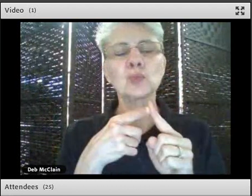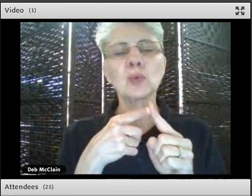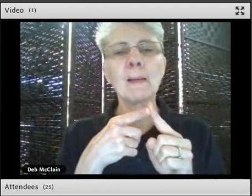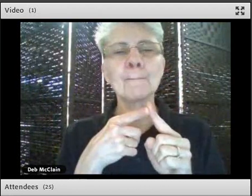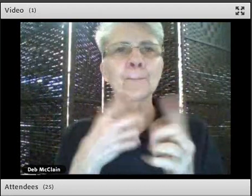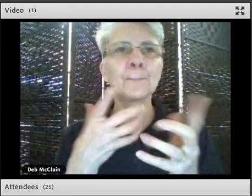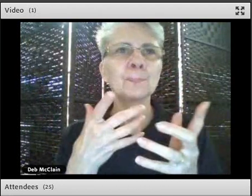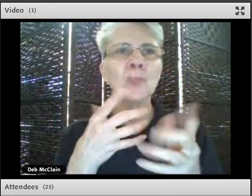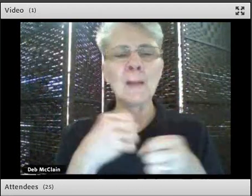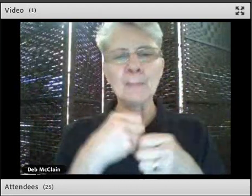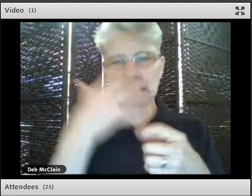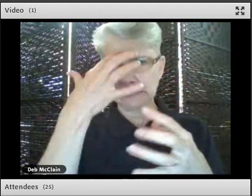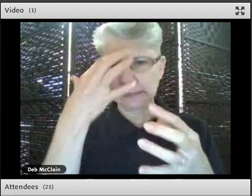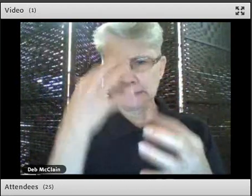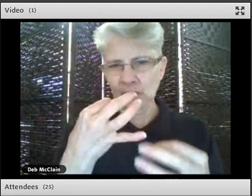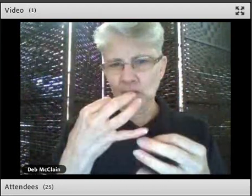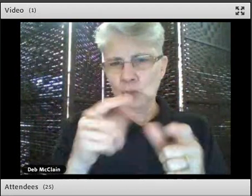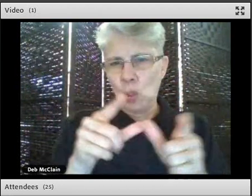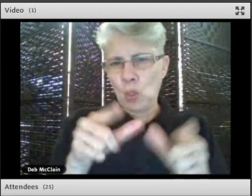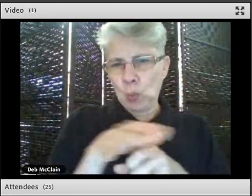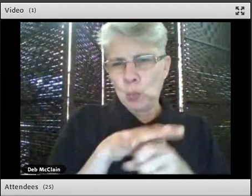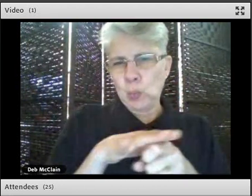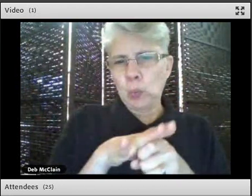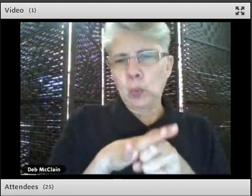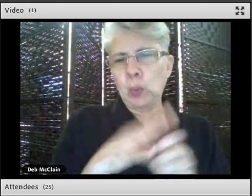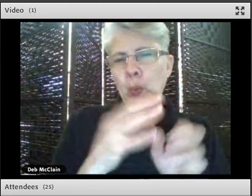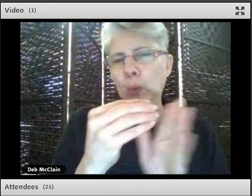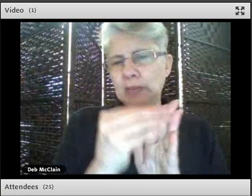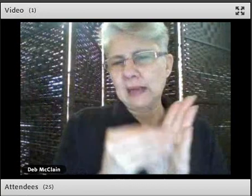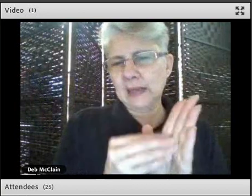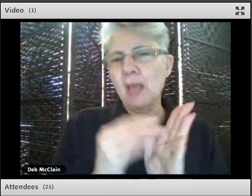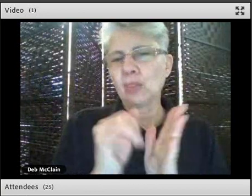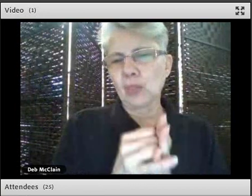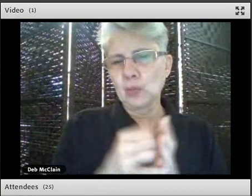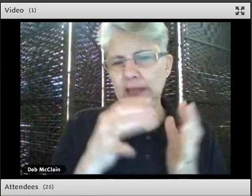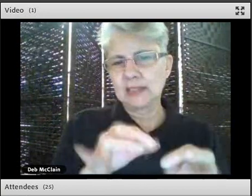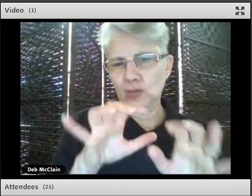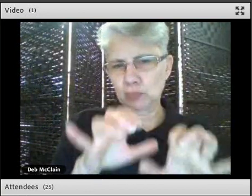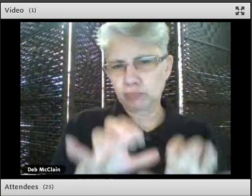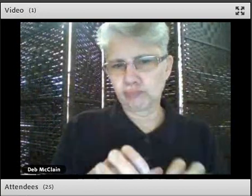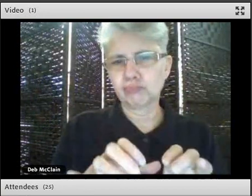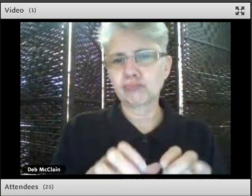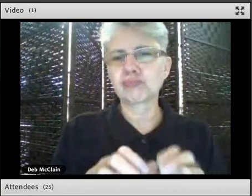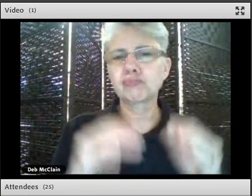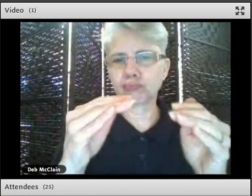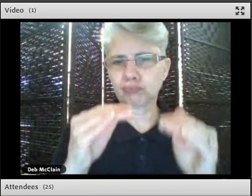And so we've got that dog-eared page icon there for that. And then, finally, there will be times